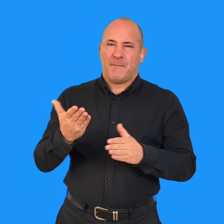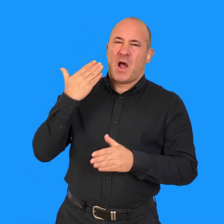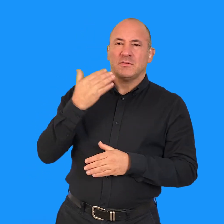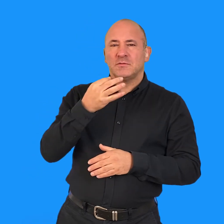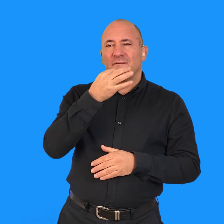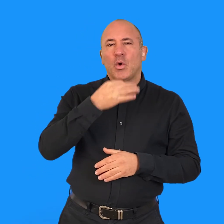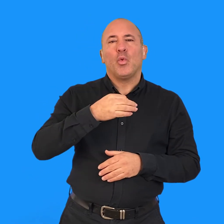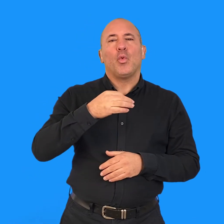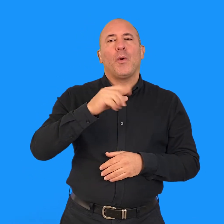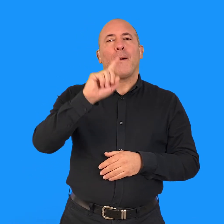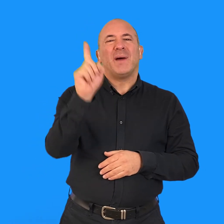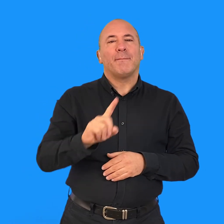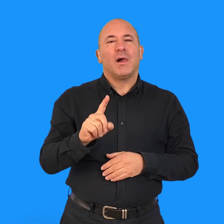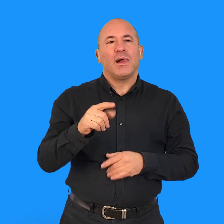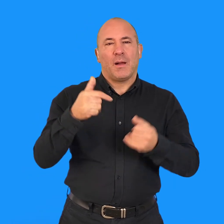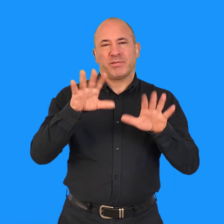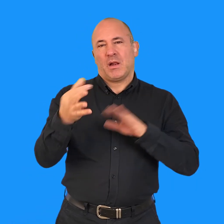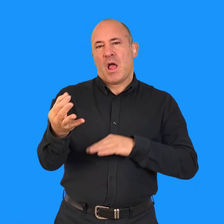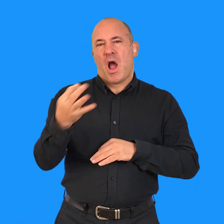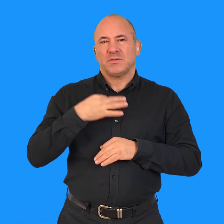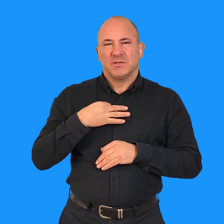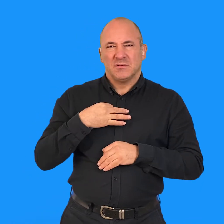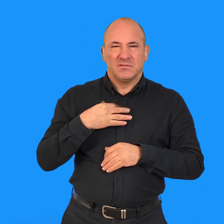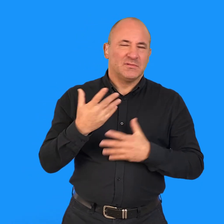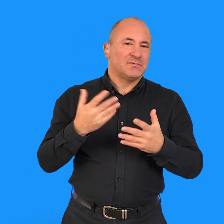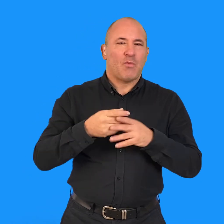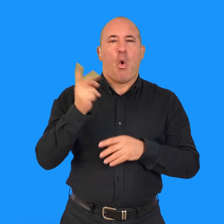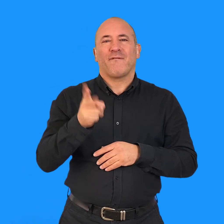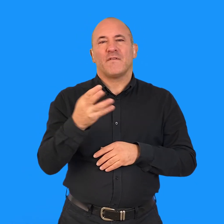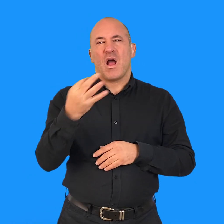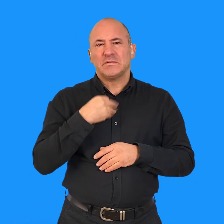I've said this to quite a few people in the past who have asked me about,